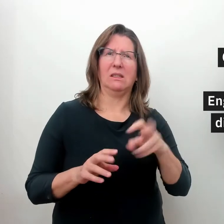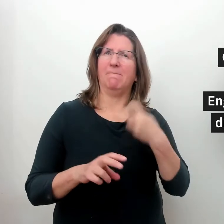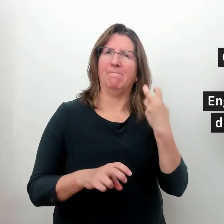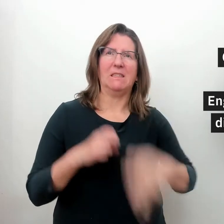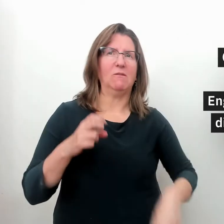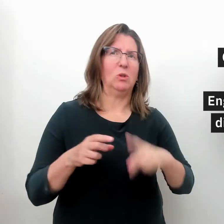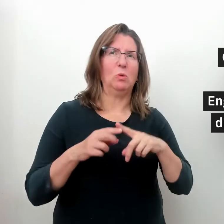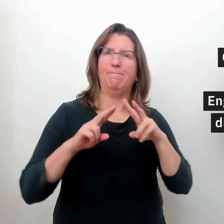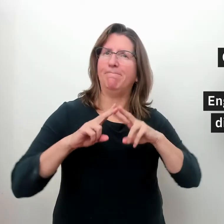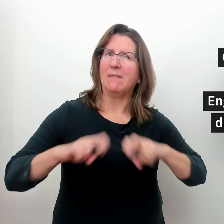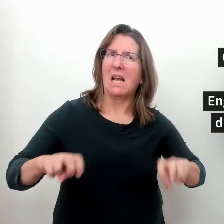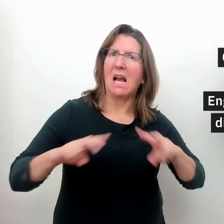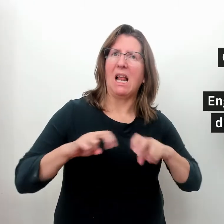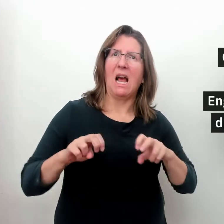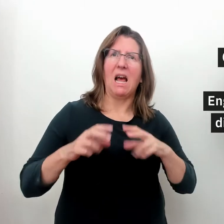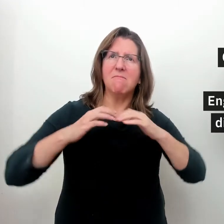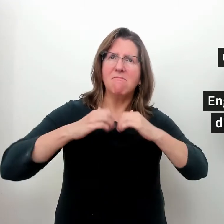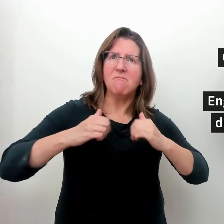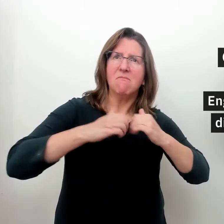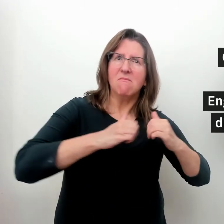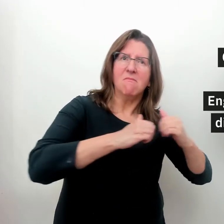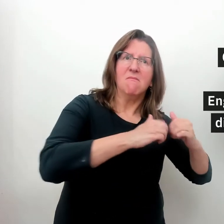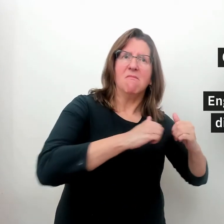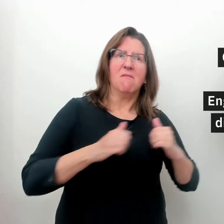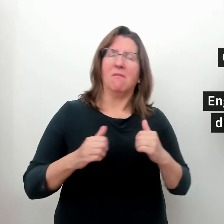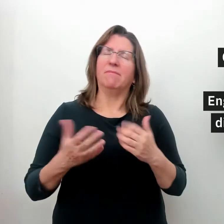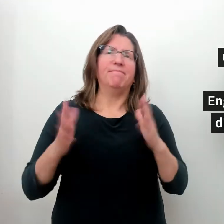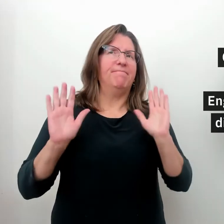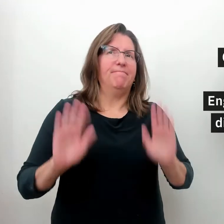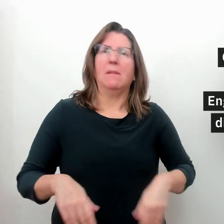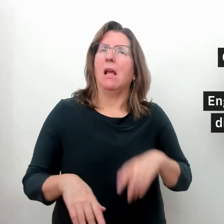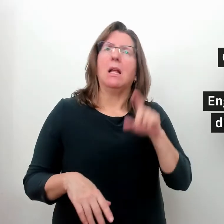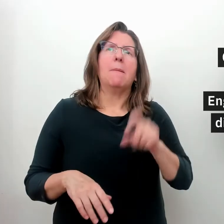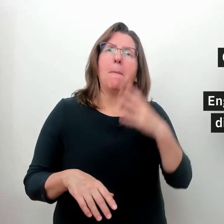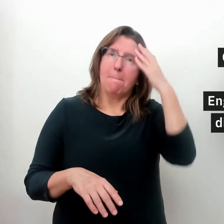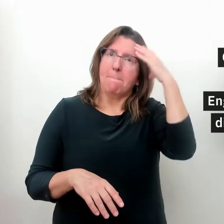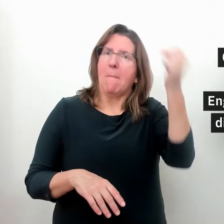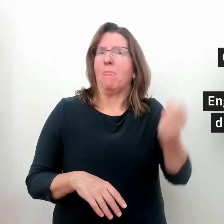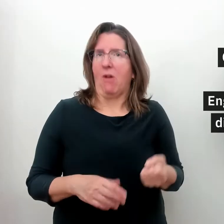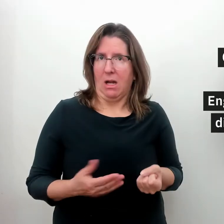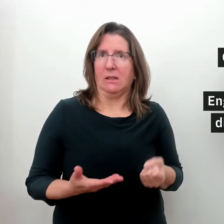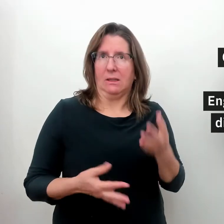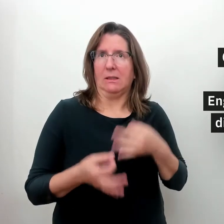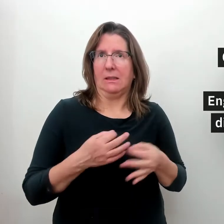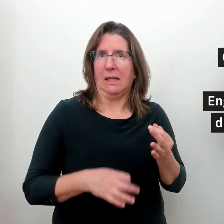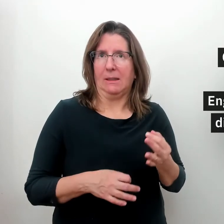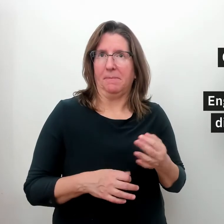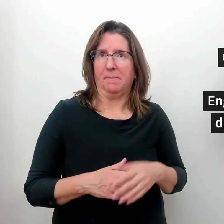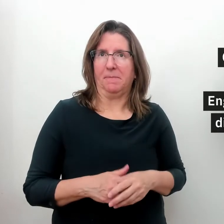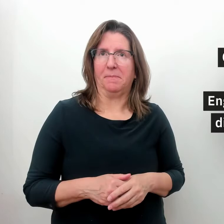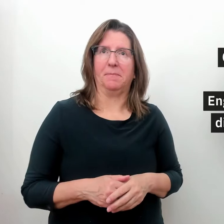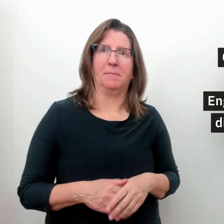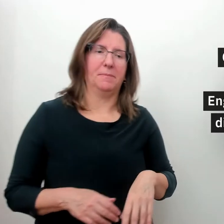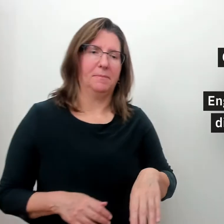English phrases that are difficult to analyze and are often just memorized.